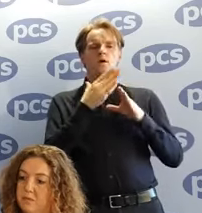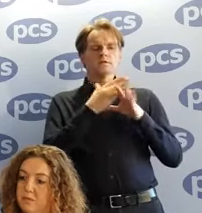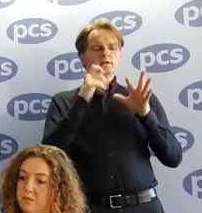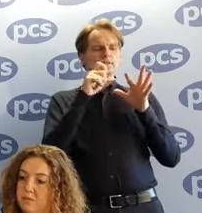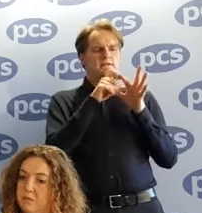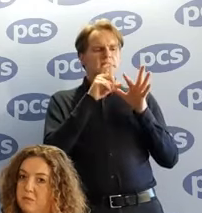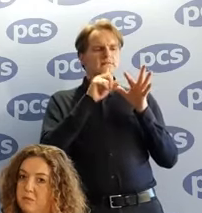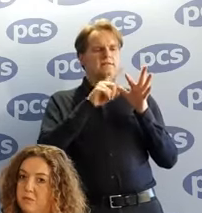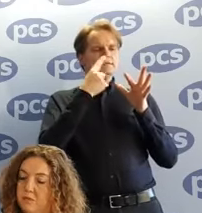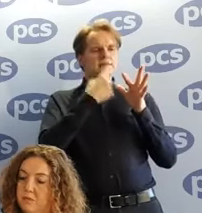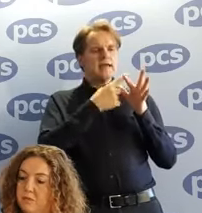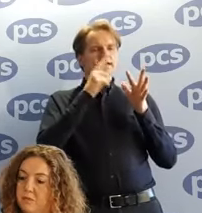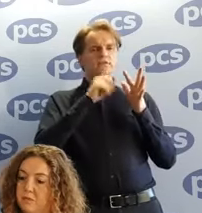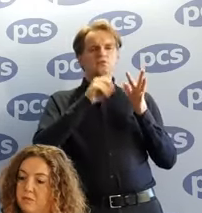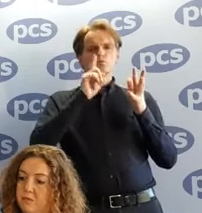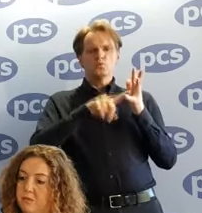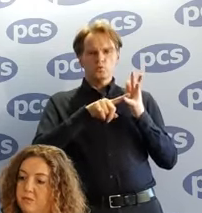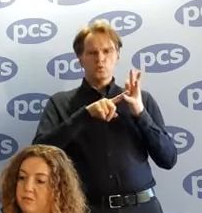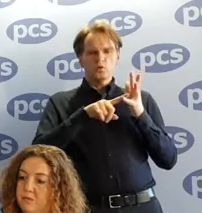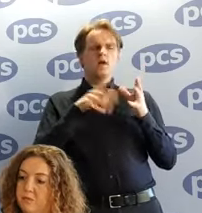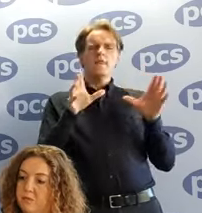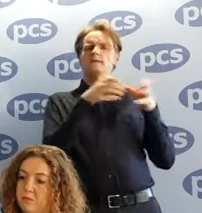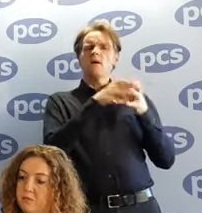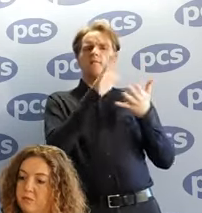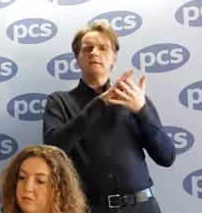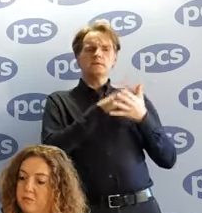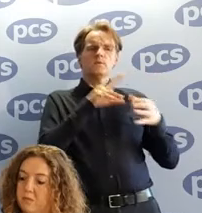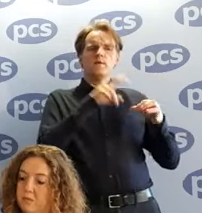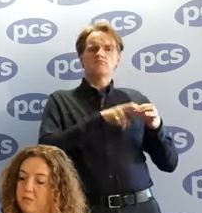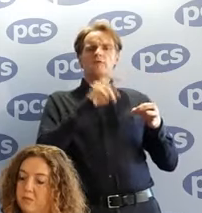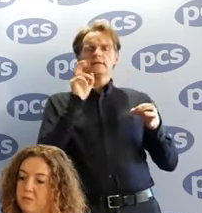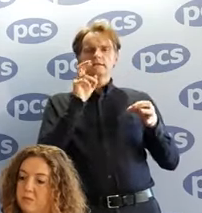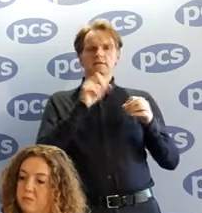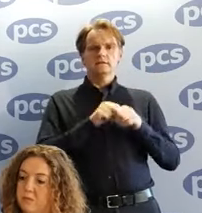suffering since 2010 first with a three-year pay freeze and then